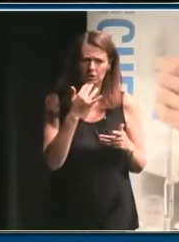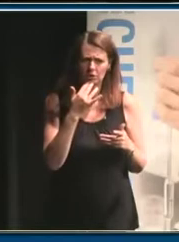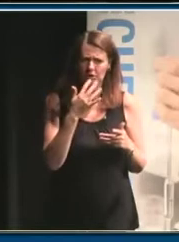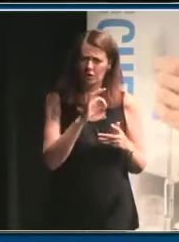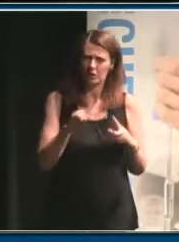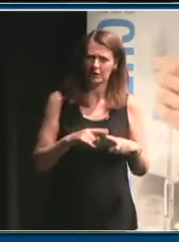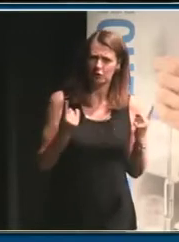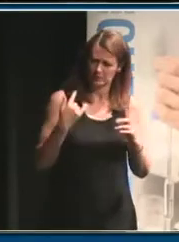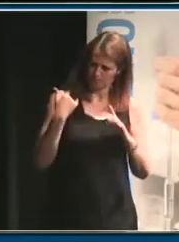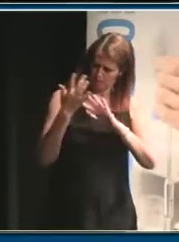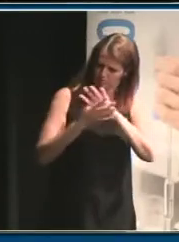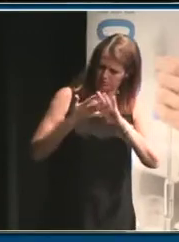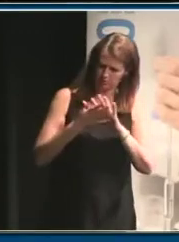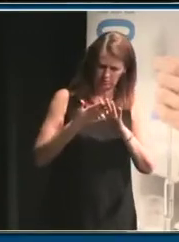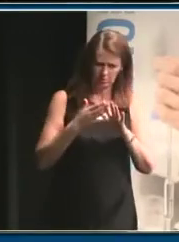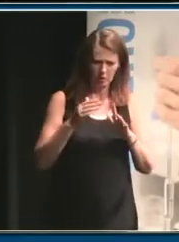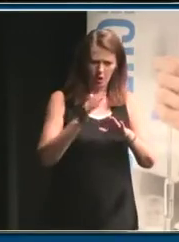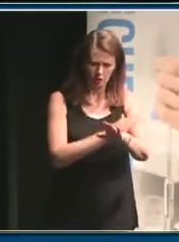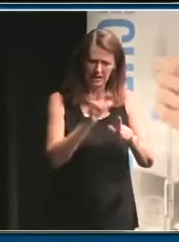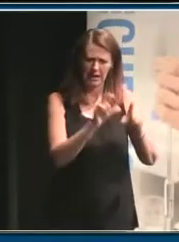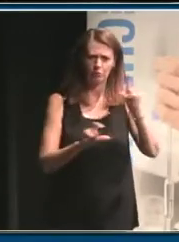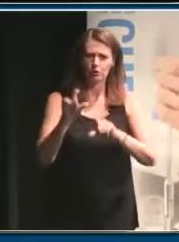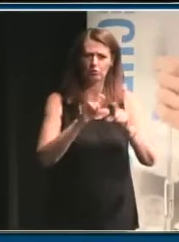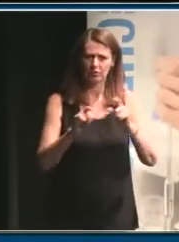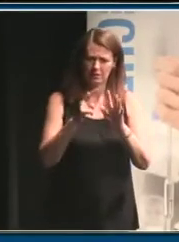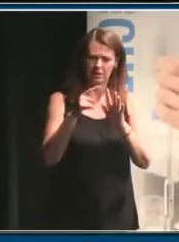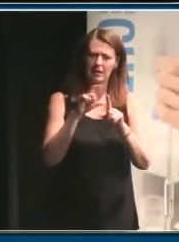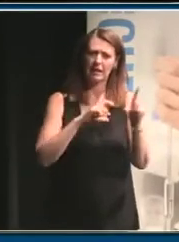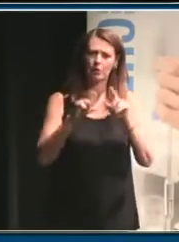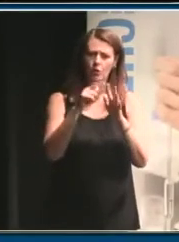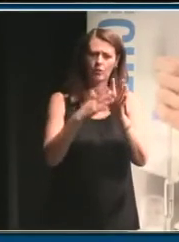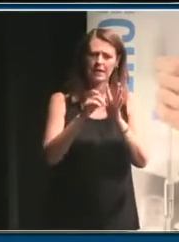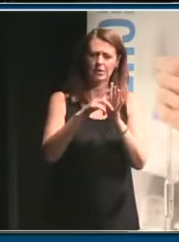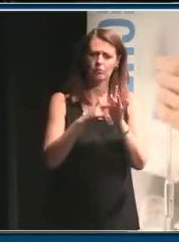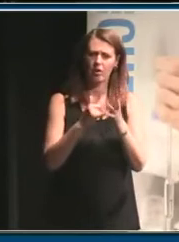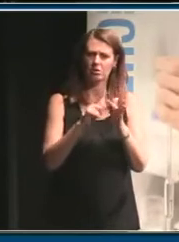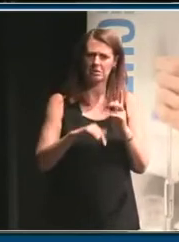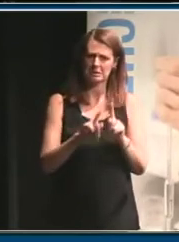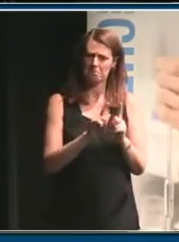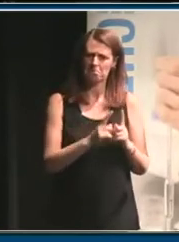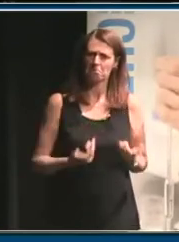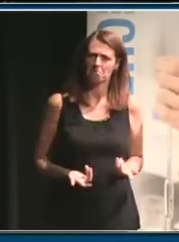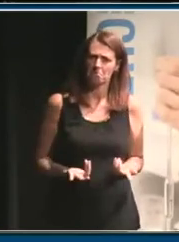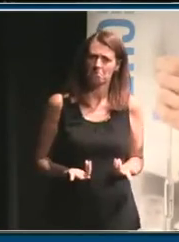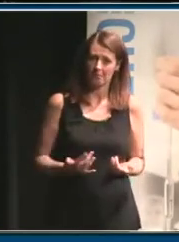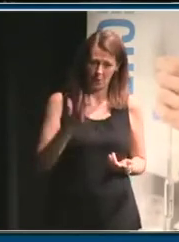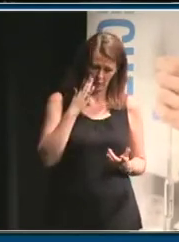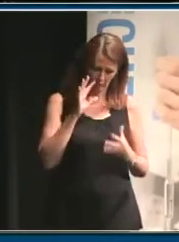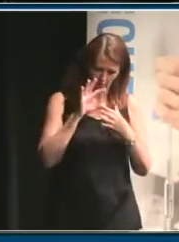my definition of green chemistry and what we've been doing in the chemical enterprise is it's kind of the same thing, it's just when we put environment in the middle of